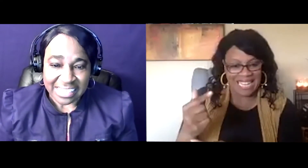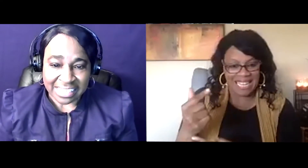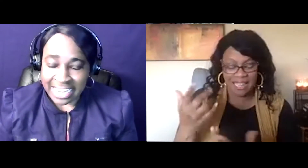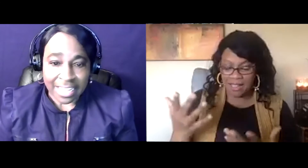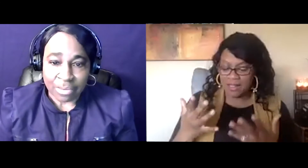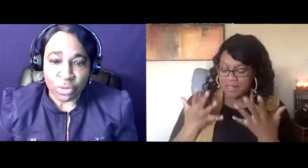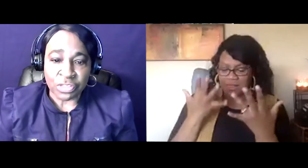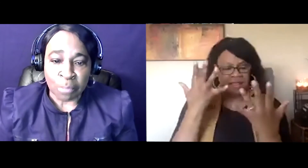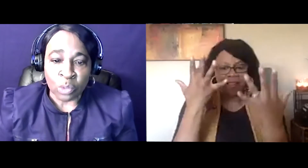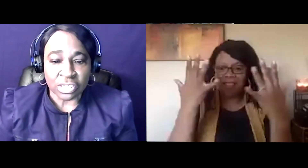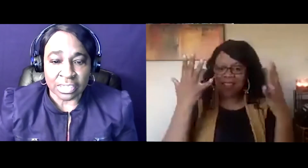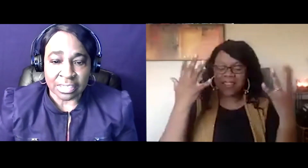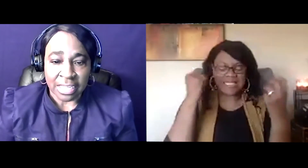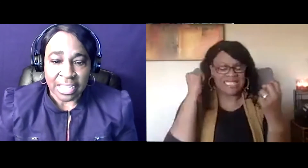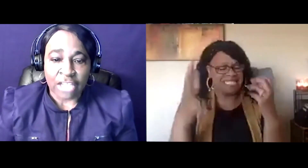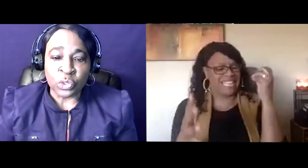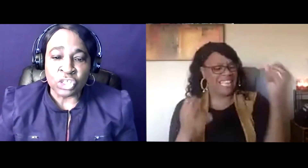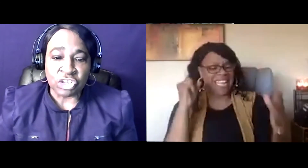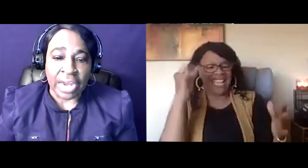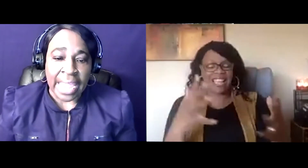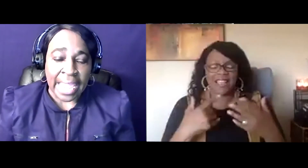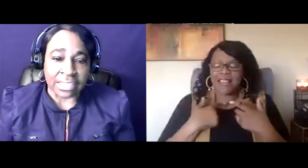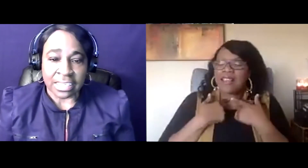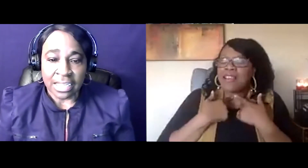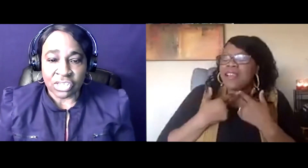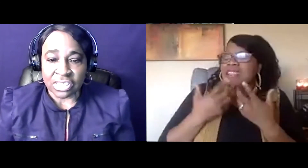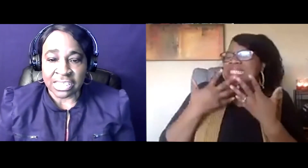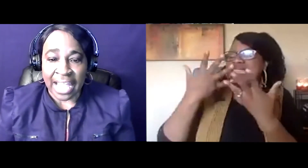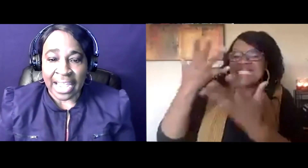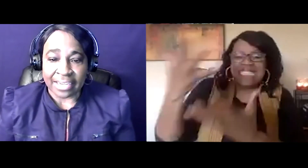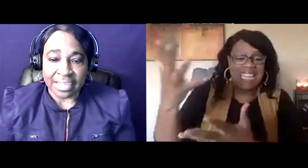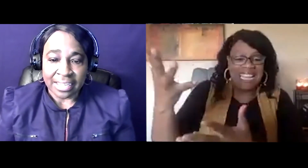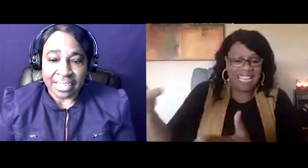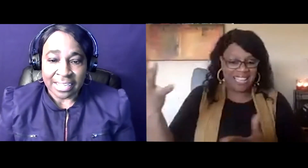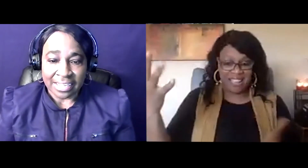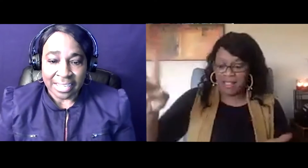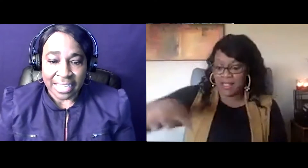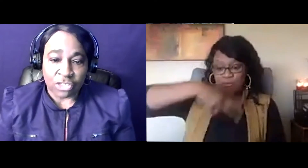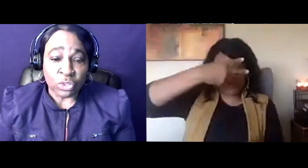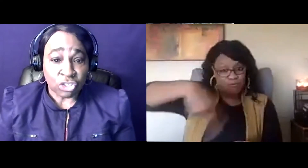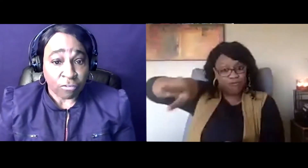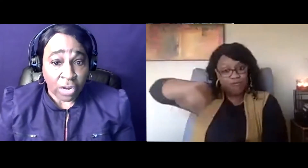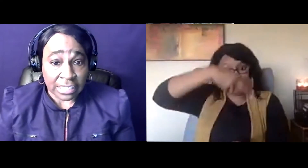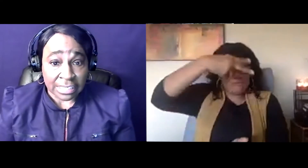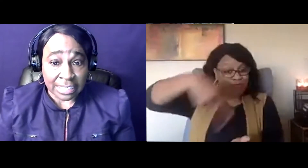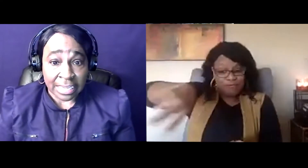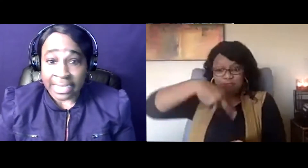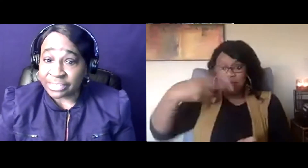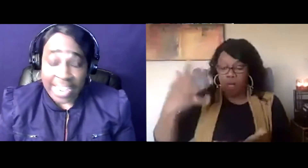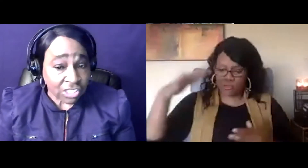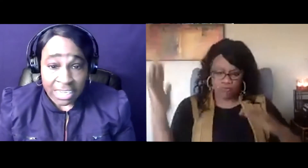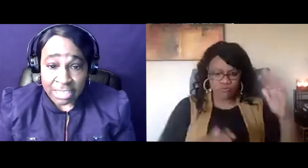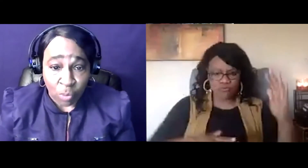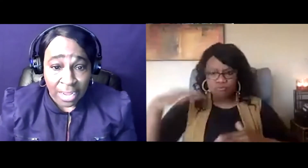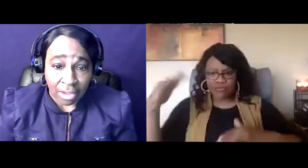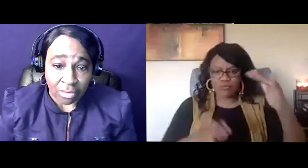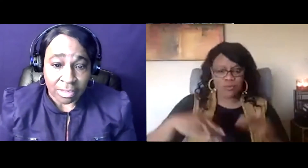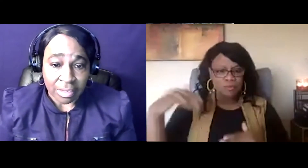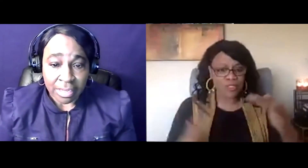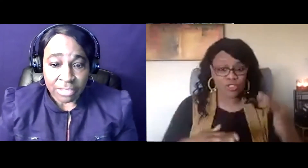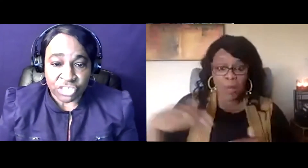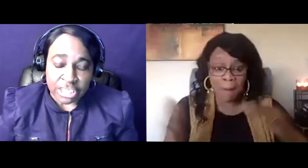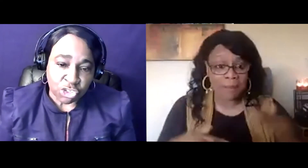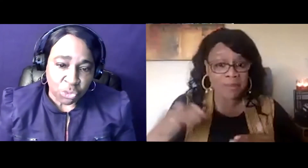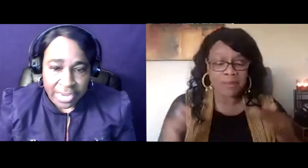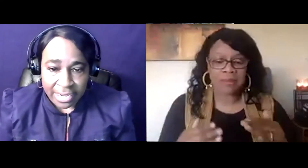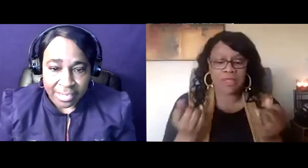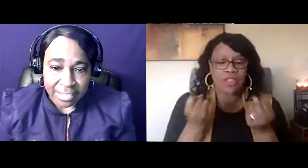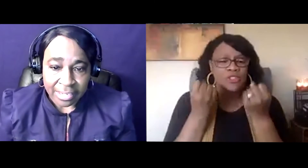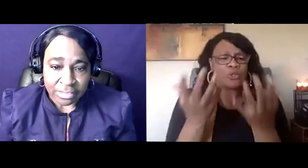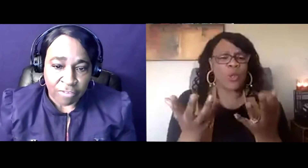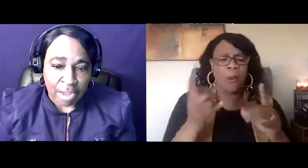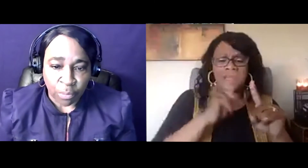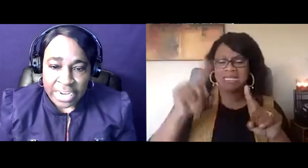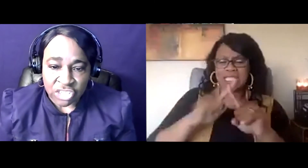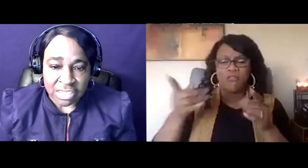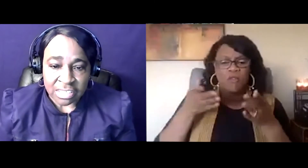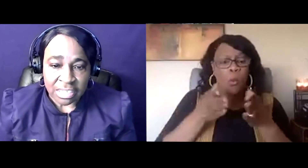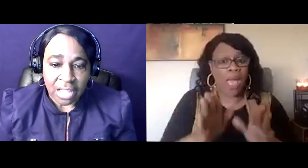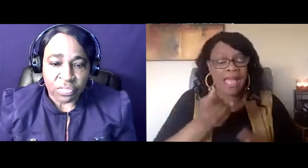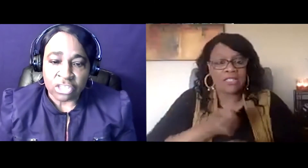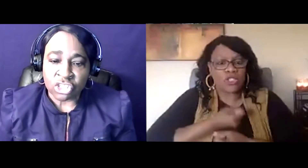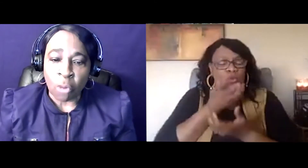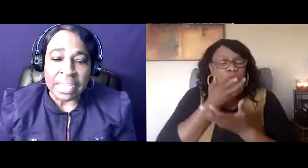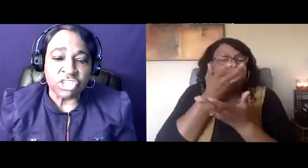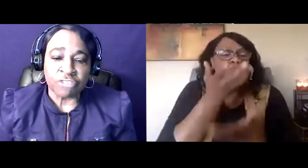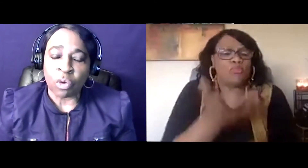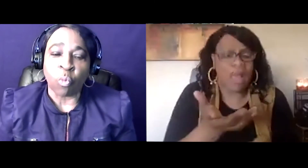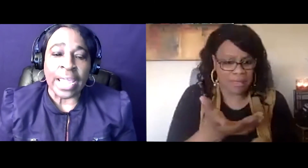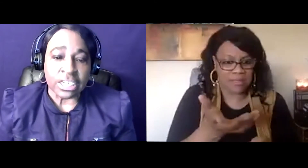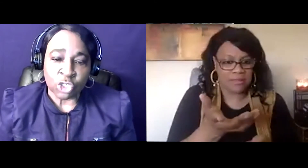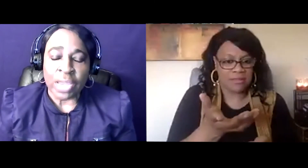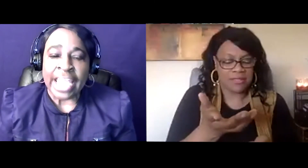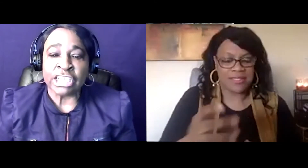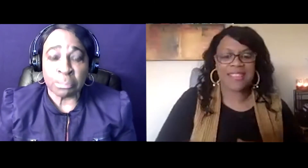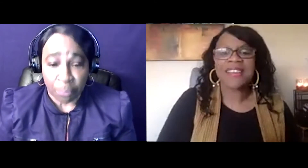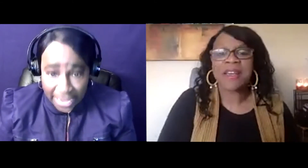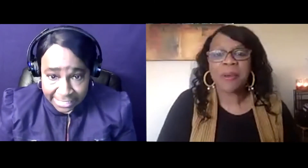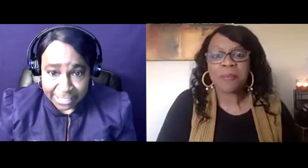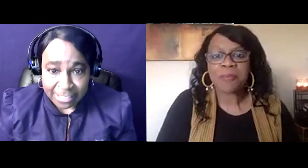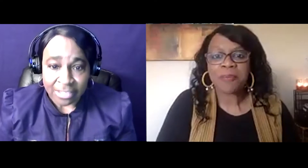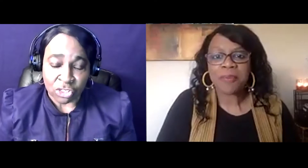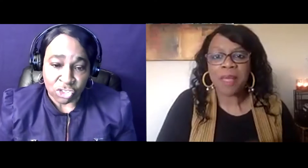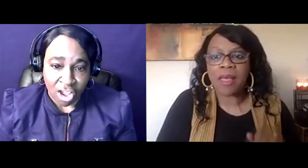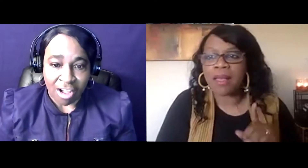Singing with emotion and using your hands to sign and using your voice is singing, dancing as well, gesturing. The vibrations. There are so many different ways to express the song.